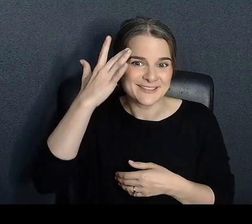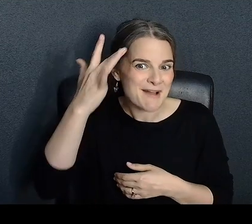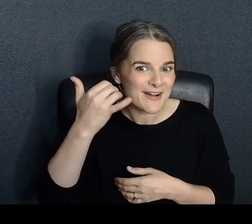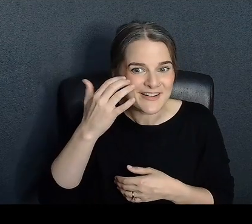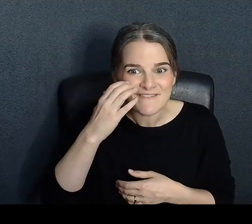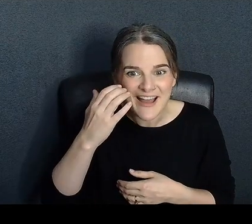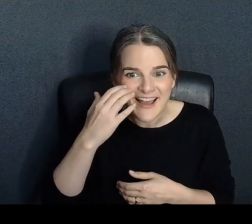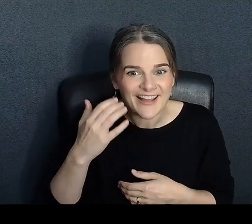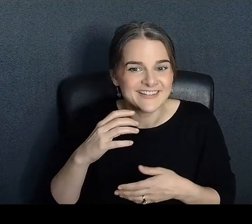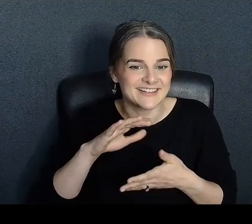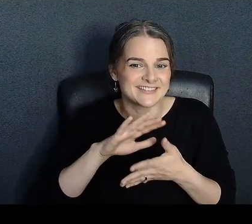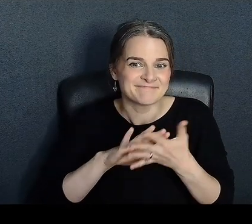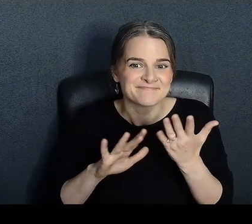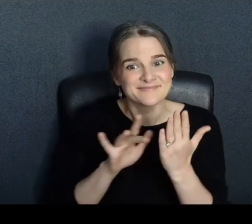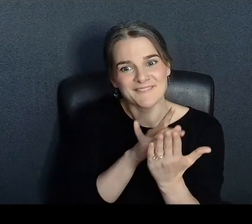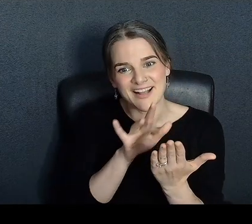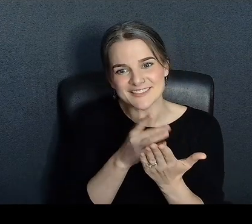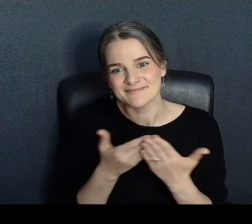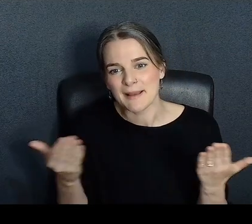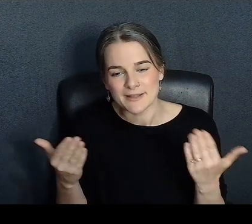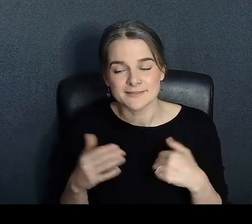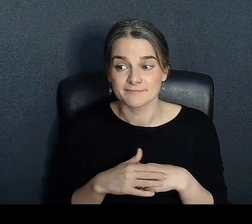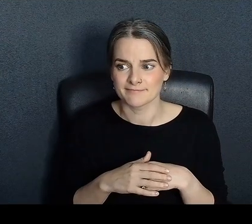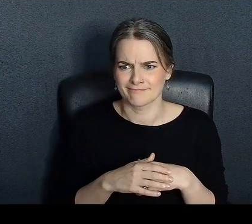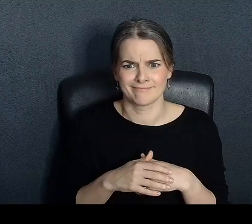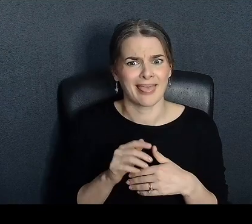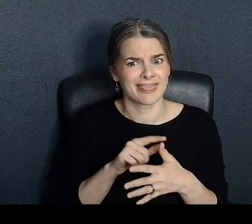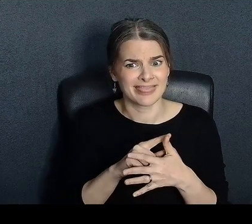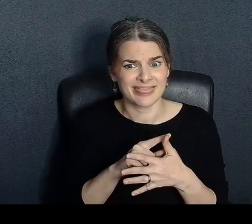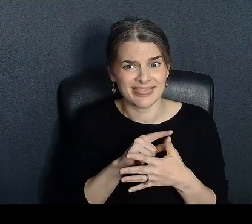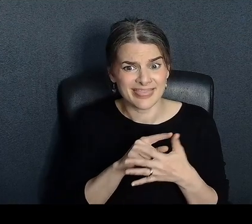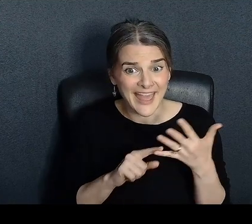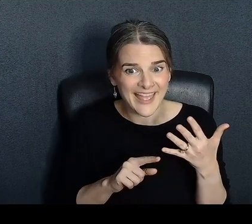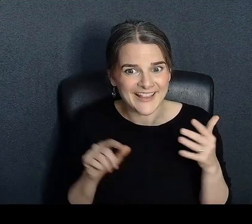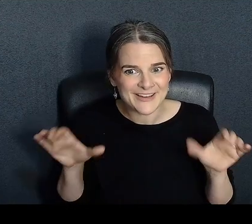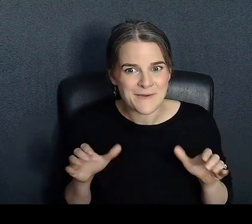So they can do most of all what we talked about before here.